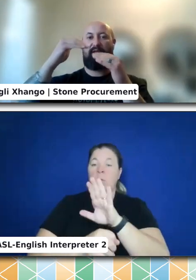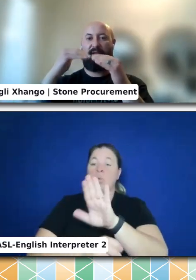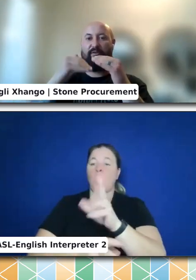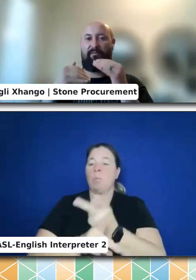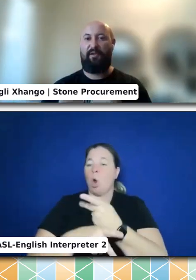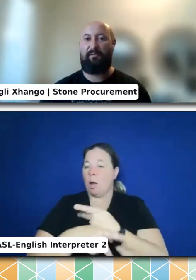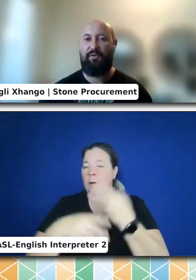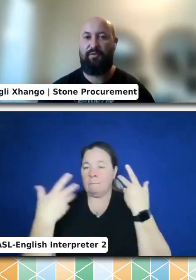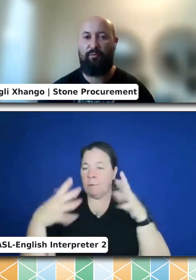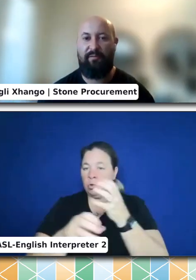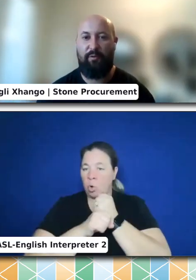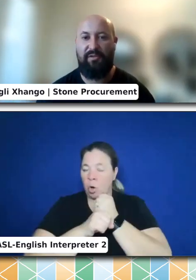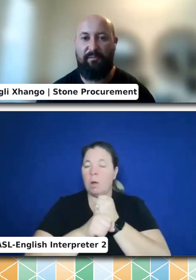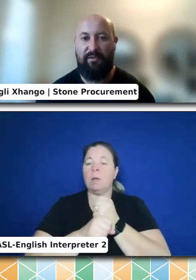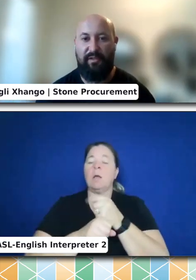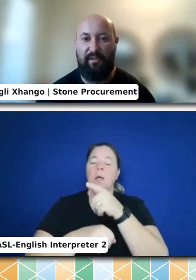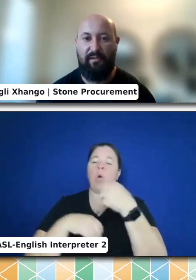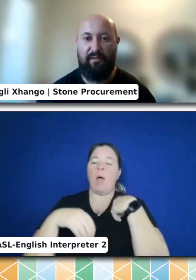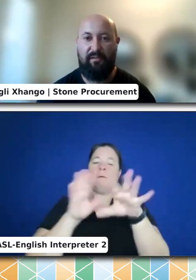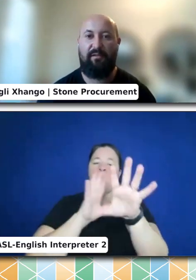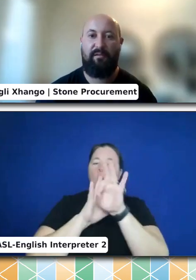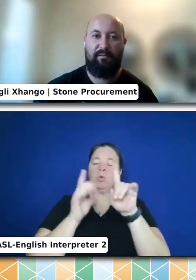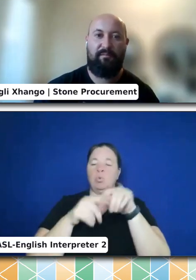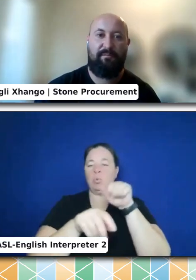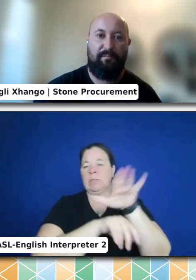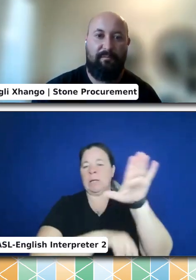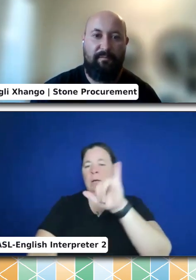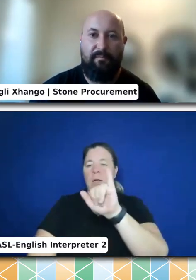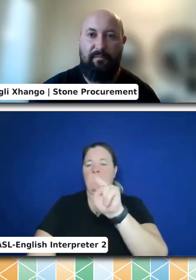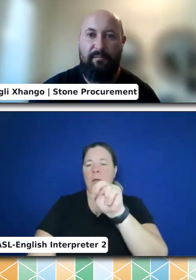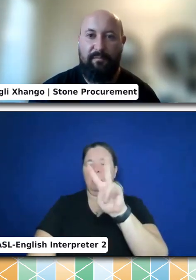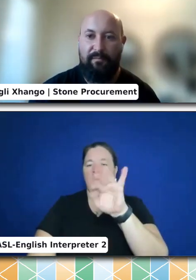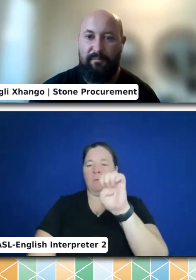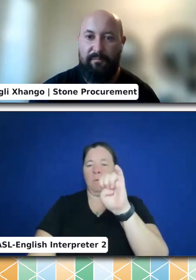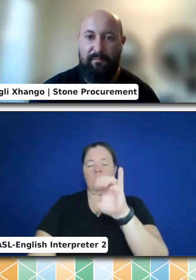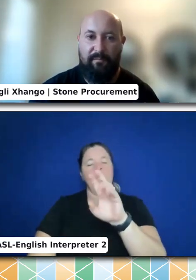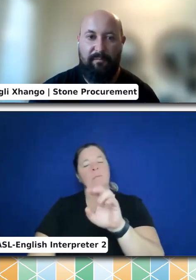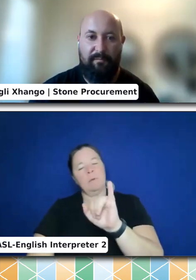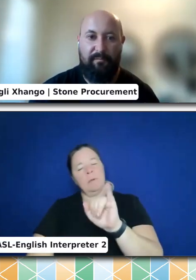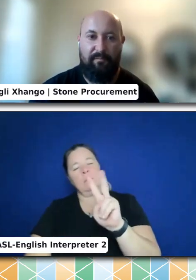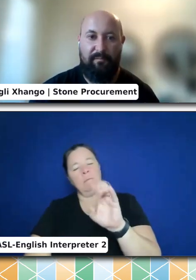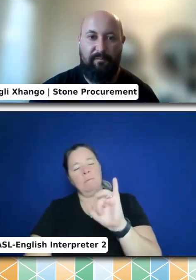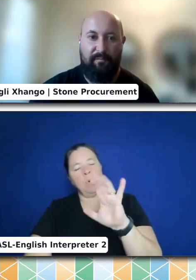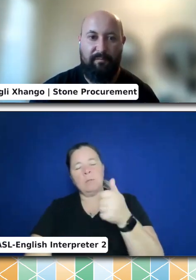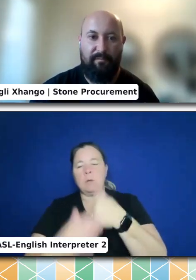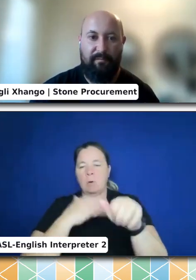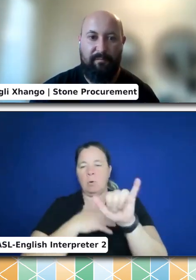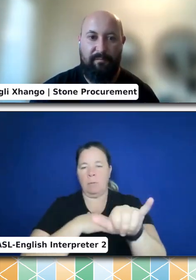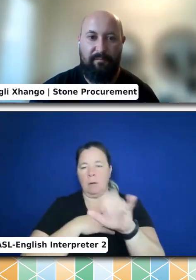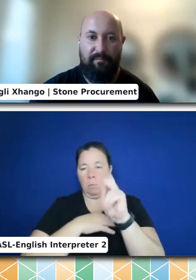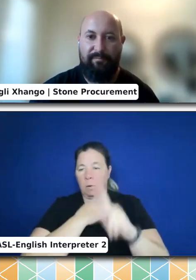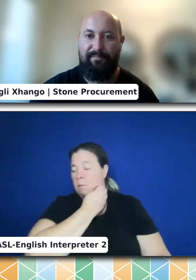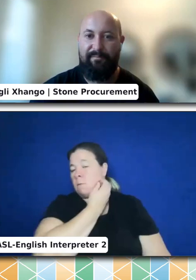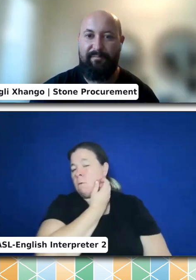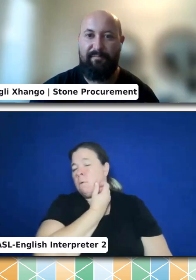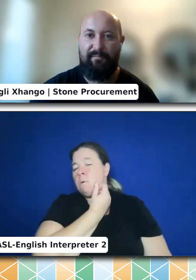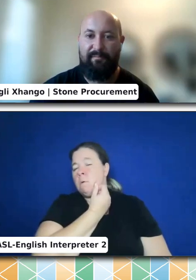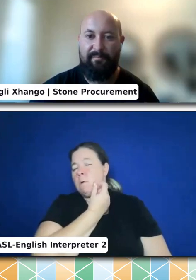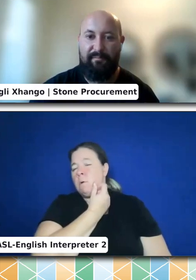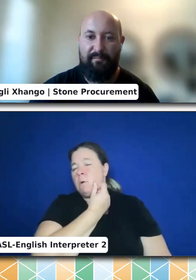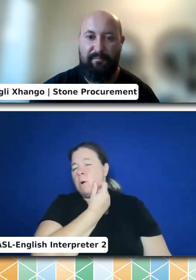And then you have the option to invoice them underneath.